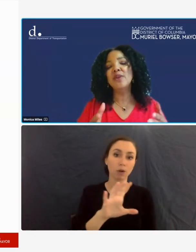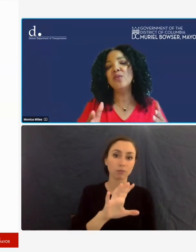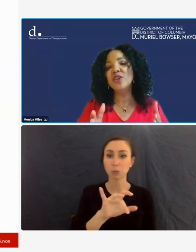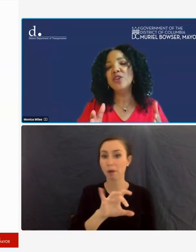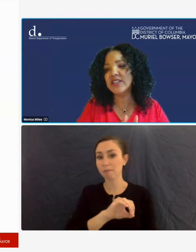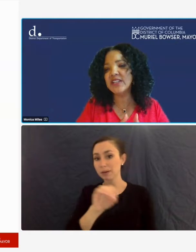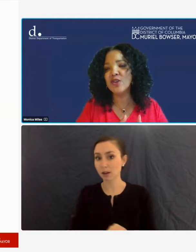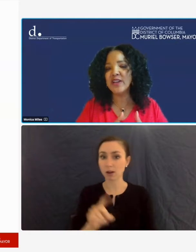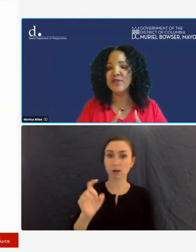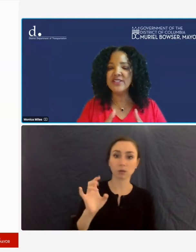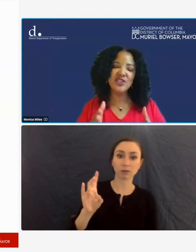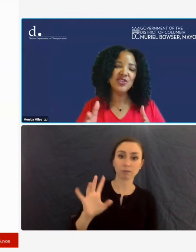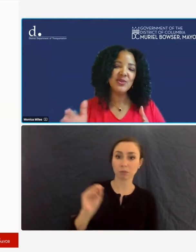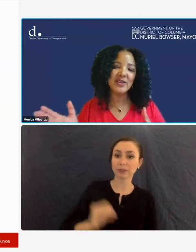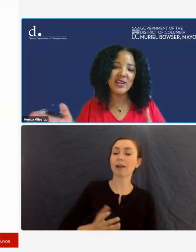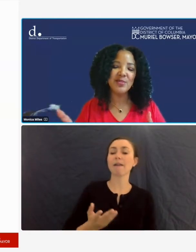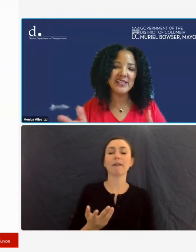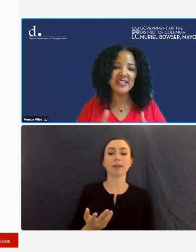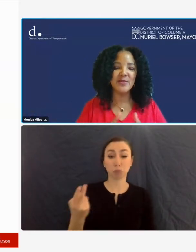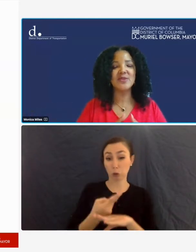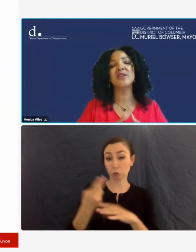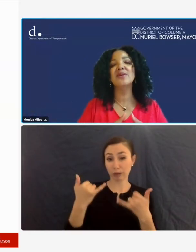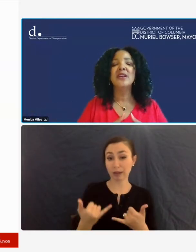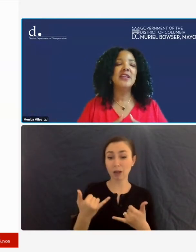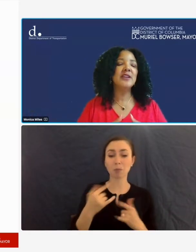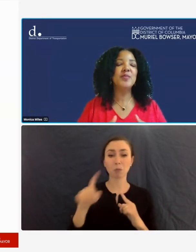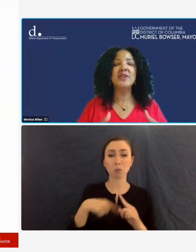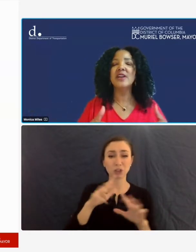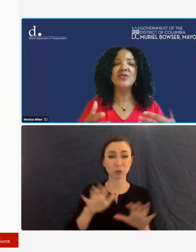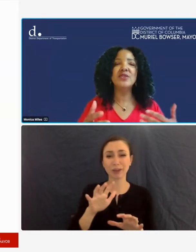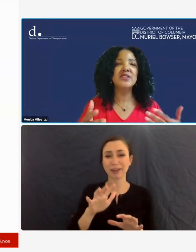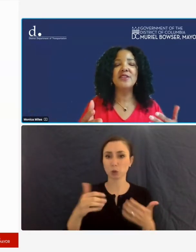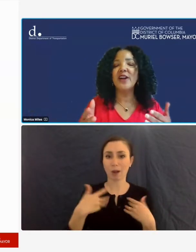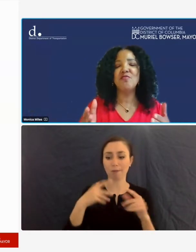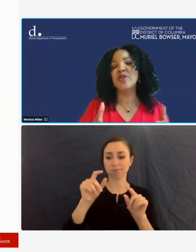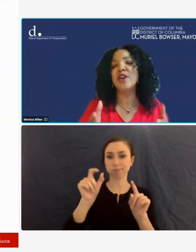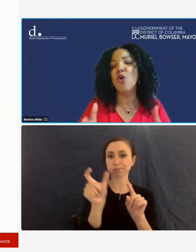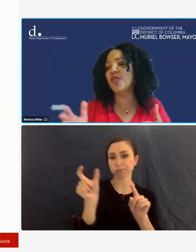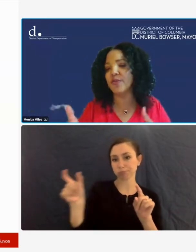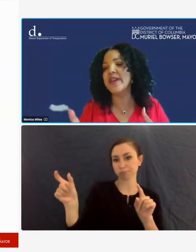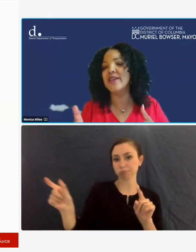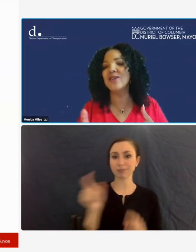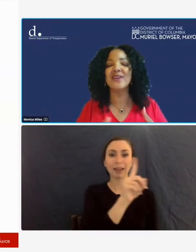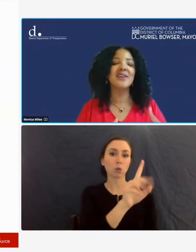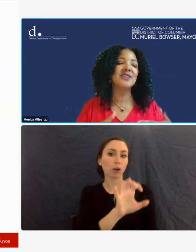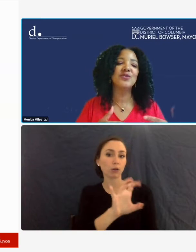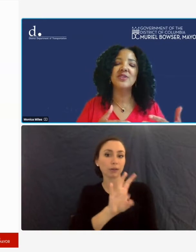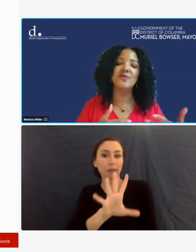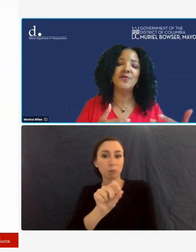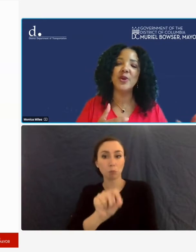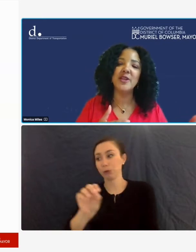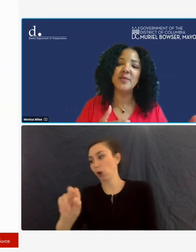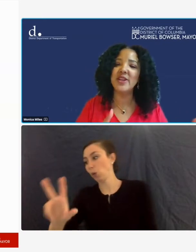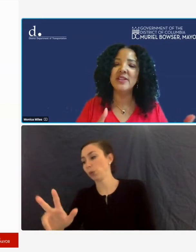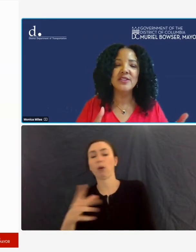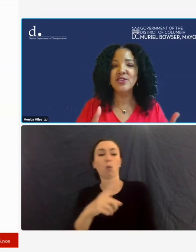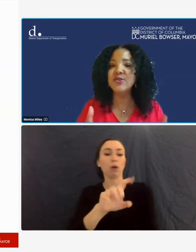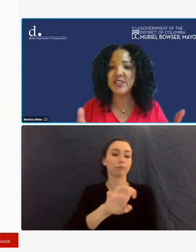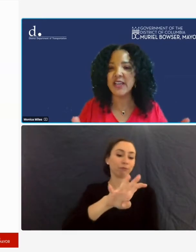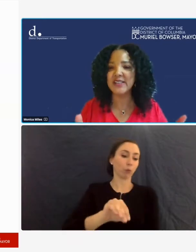presenting overhead rates they usually go out a couple of decimals so it will be 175.03 or 140.26